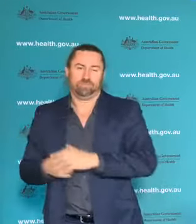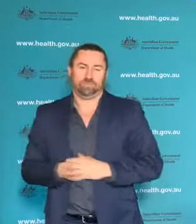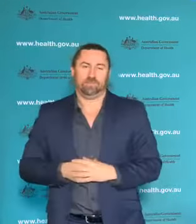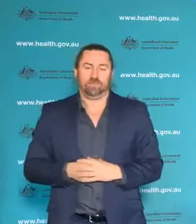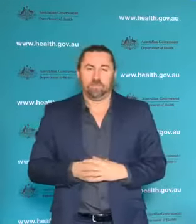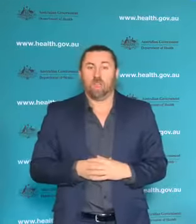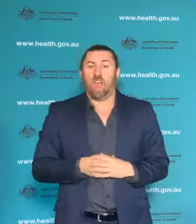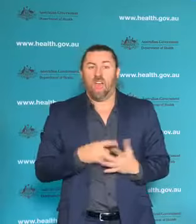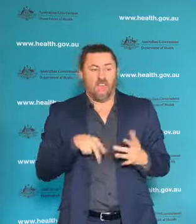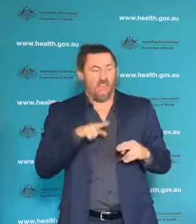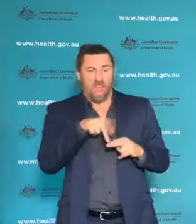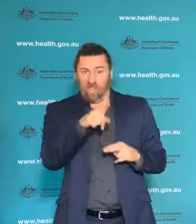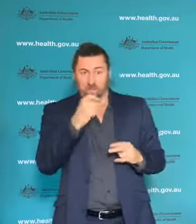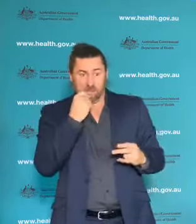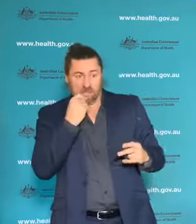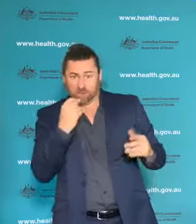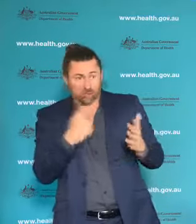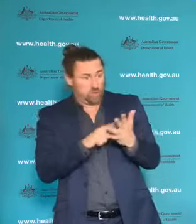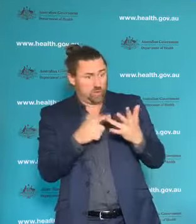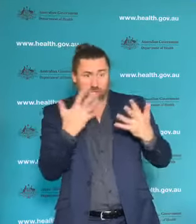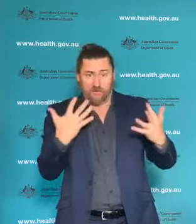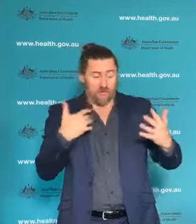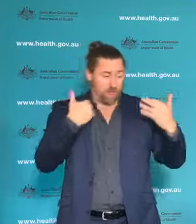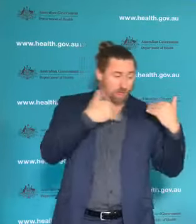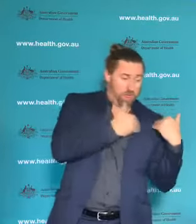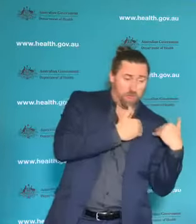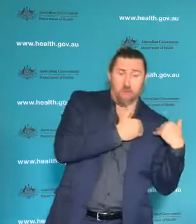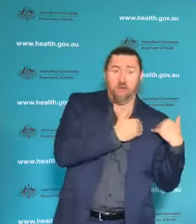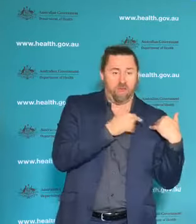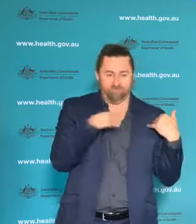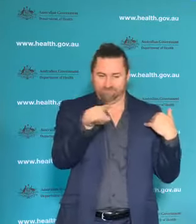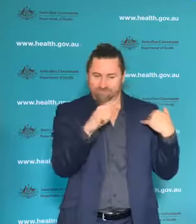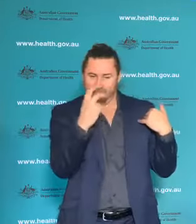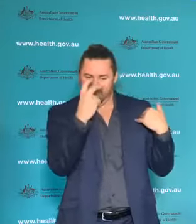aged care facilities and into hospital facilities, particularly those